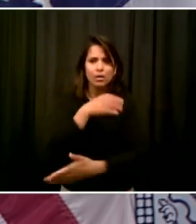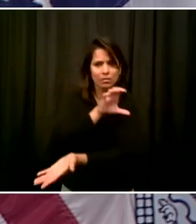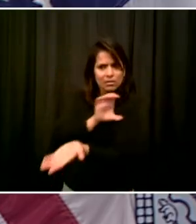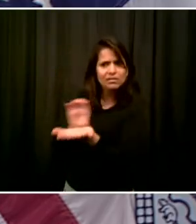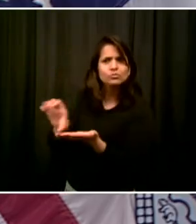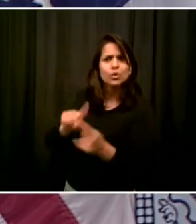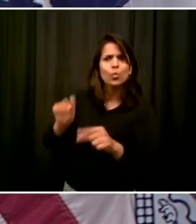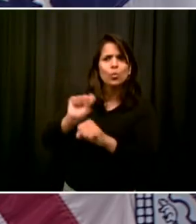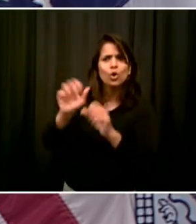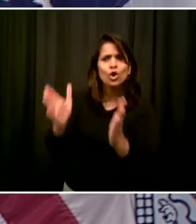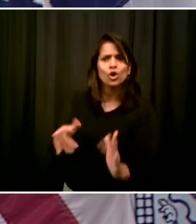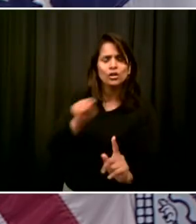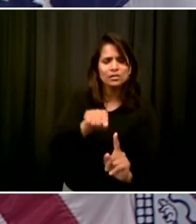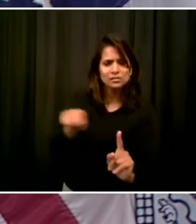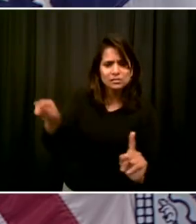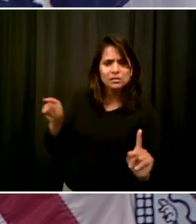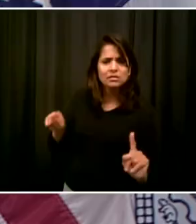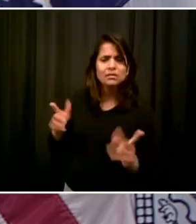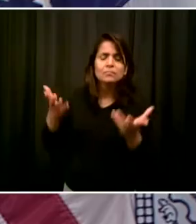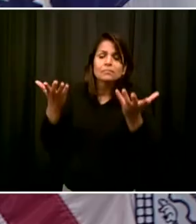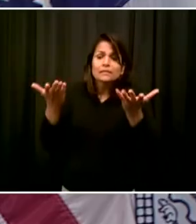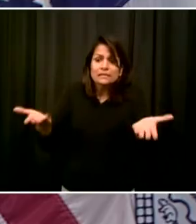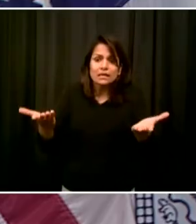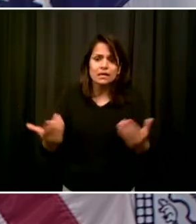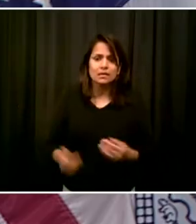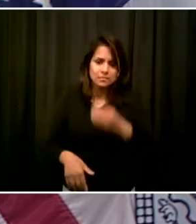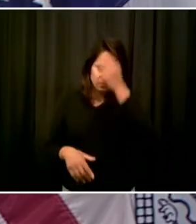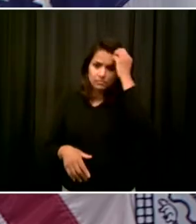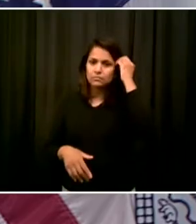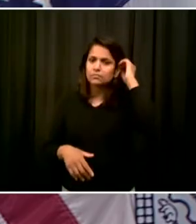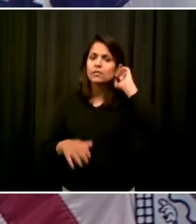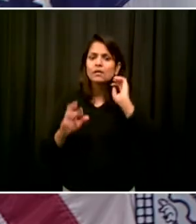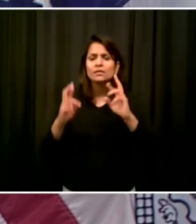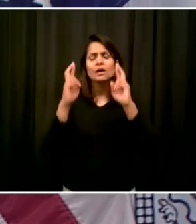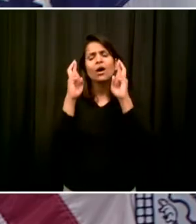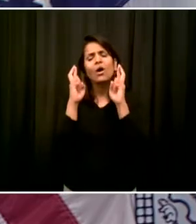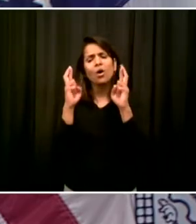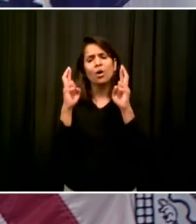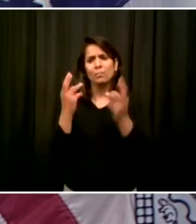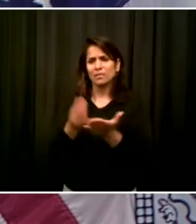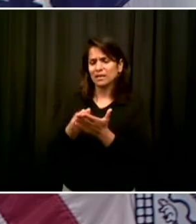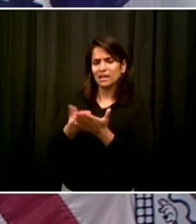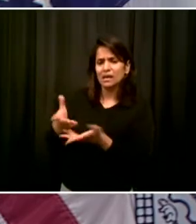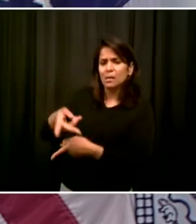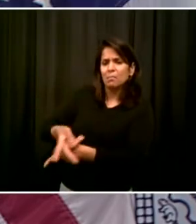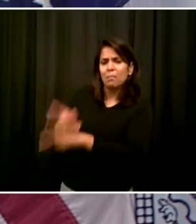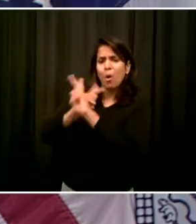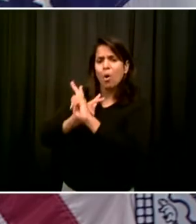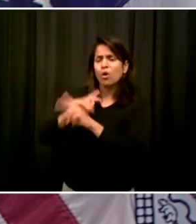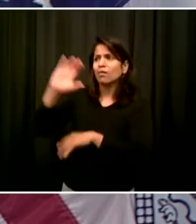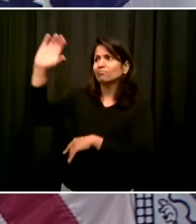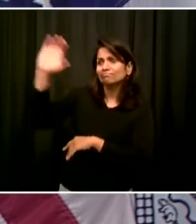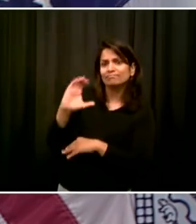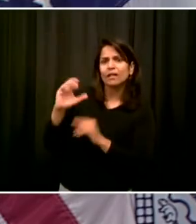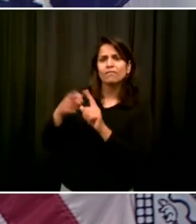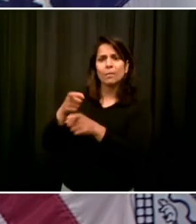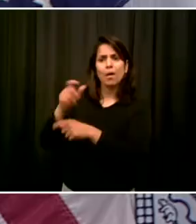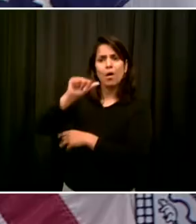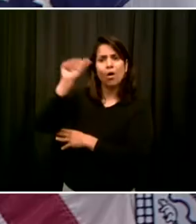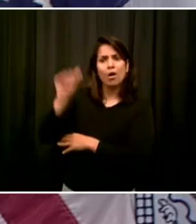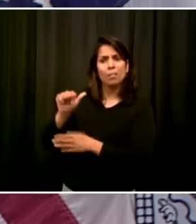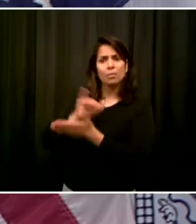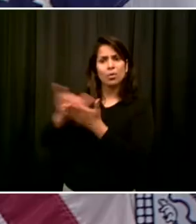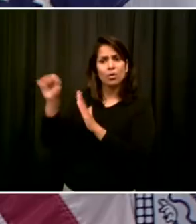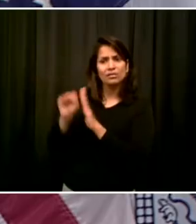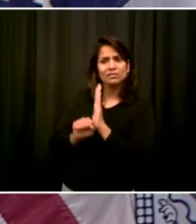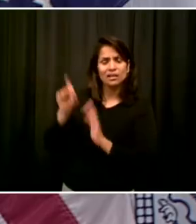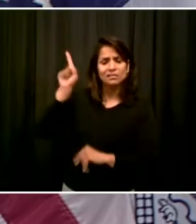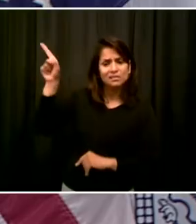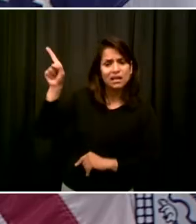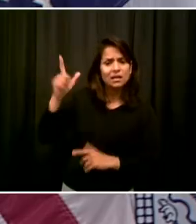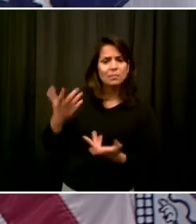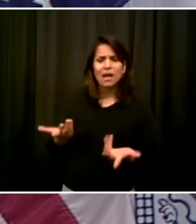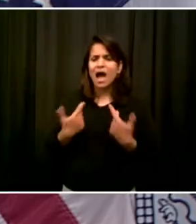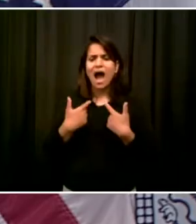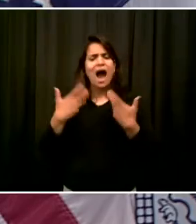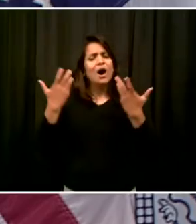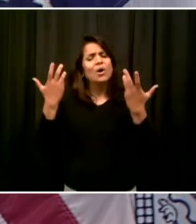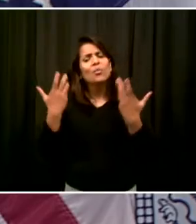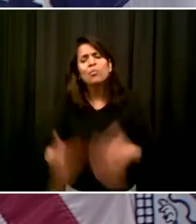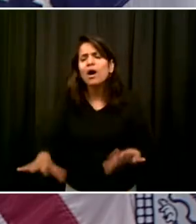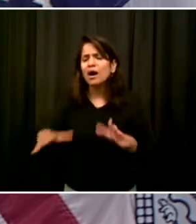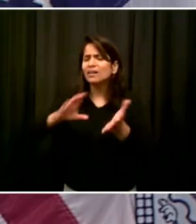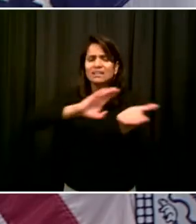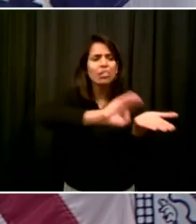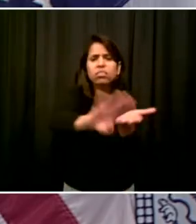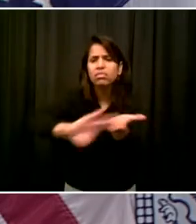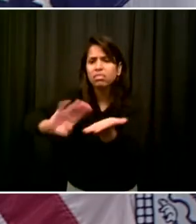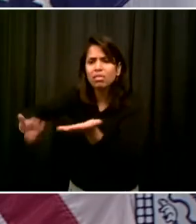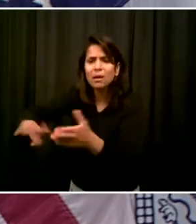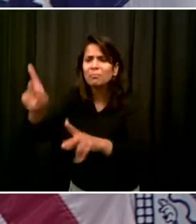ACCOMMODATION